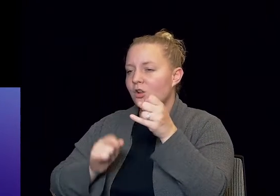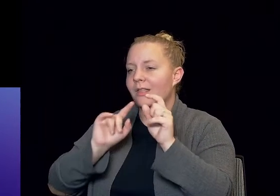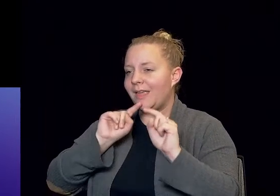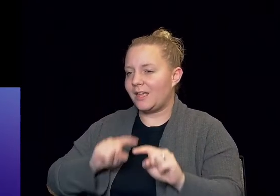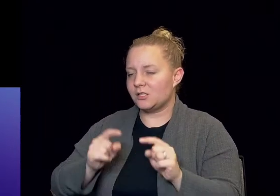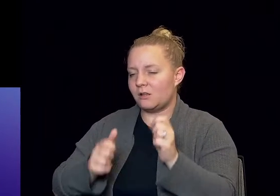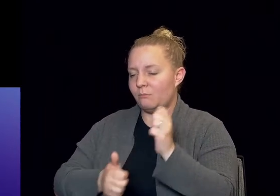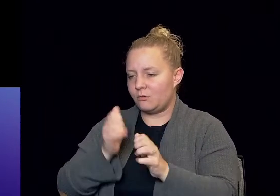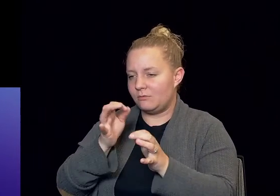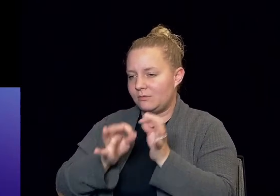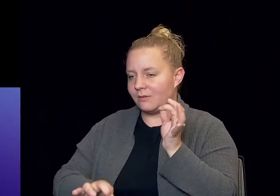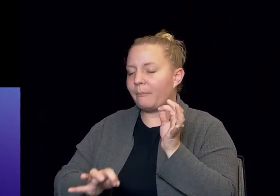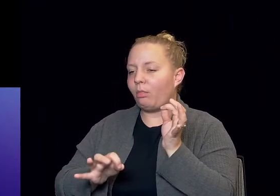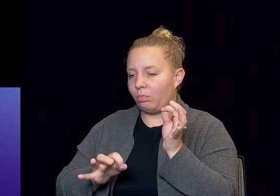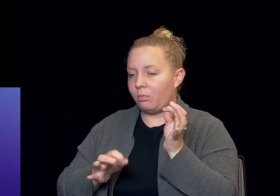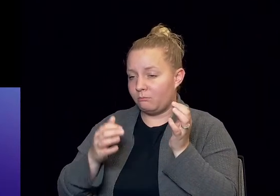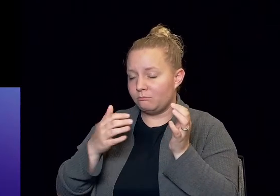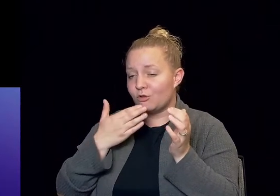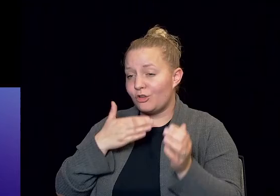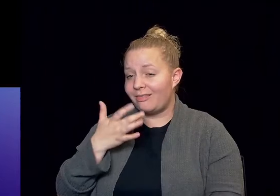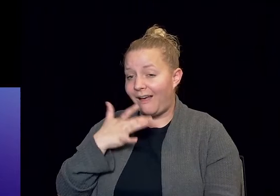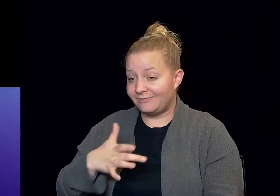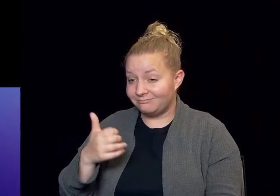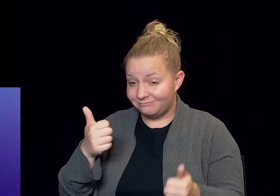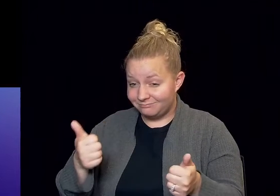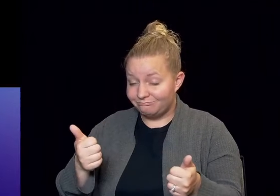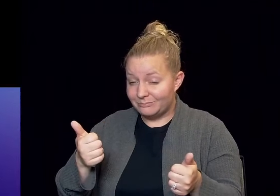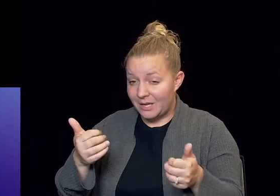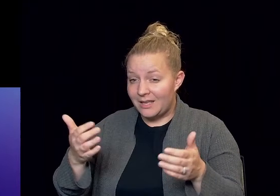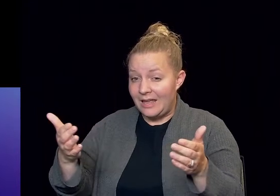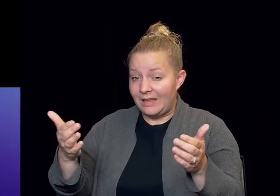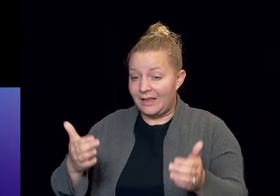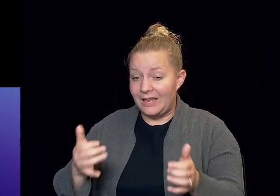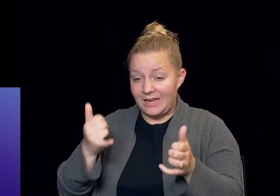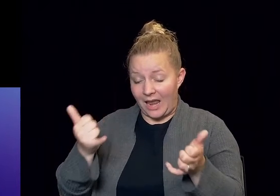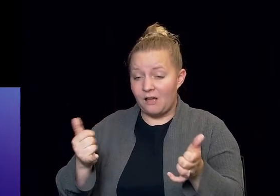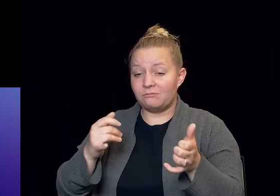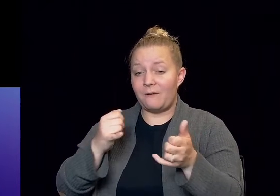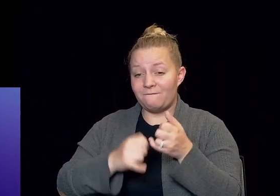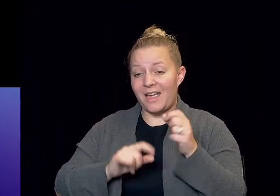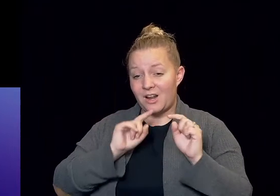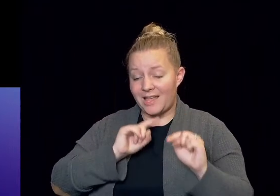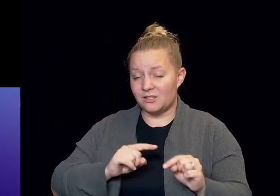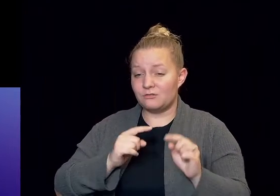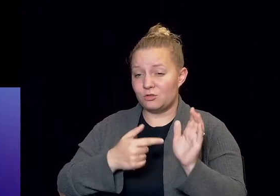right, good luck! All right, take a look at my final answer on this one. I showed both. Again, you only